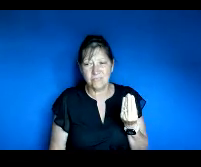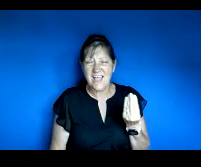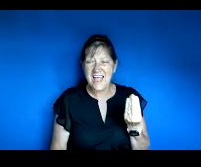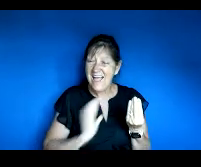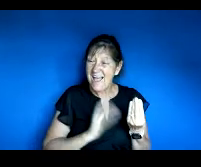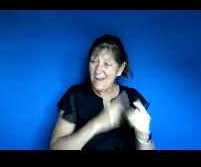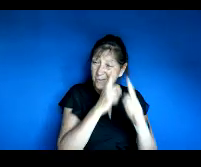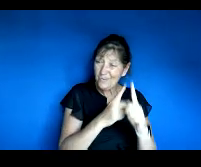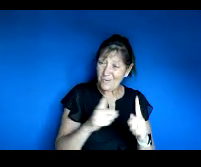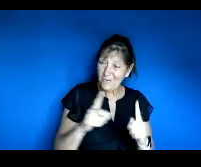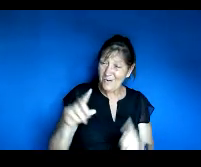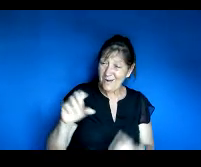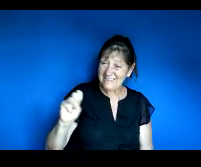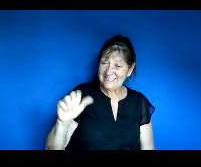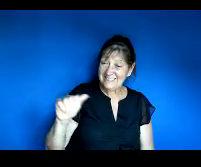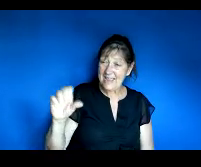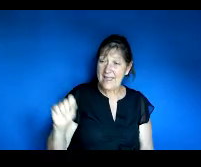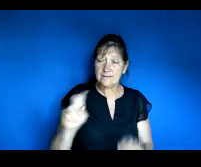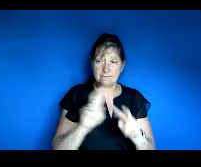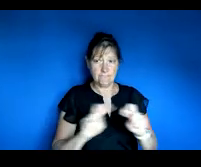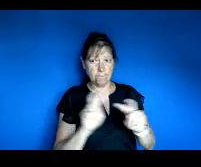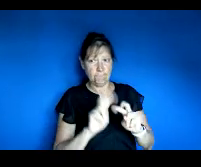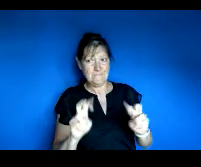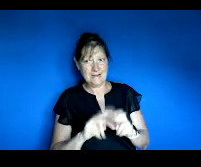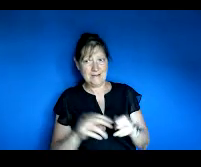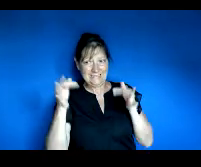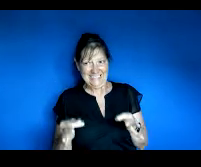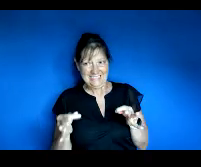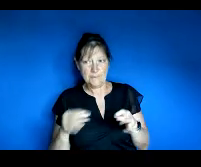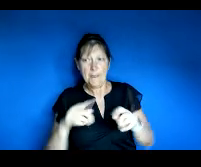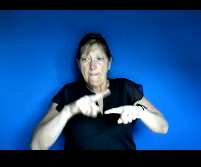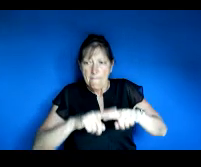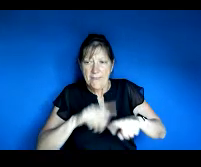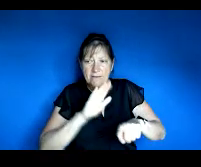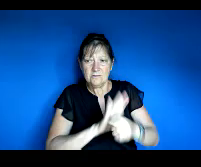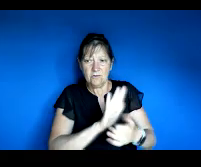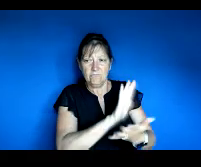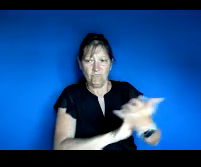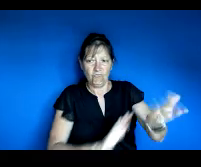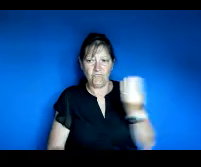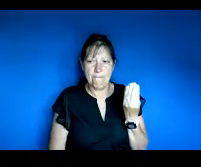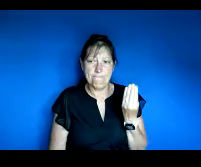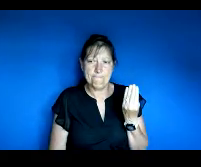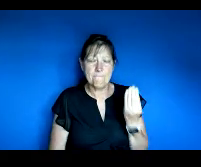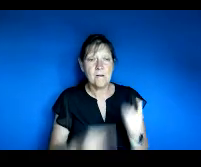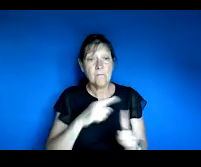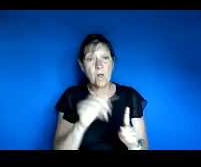is make an assessment based off the documentation that's provided as well as the student's narrative